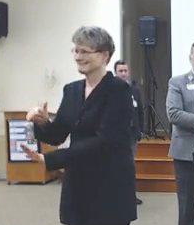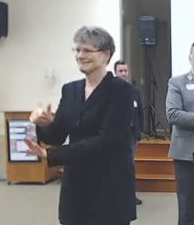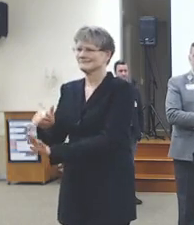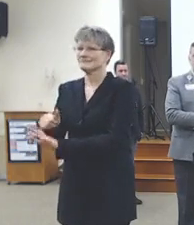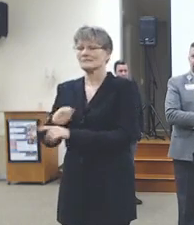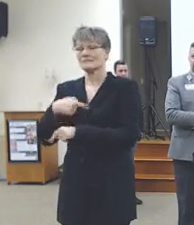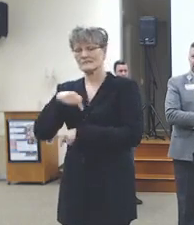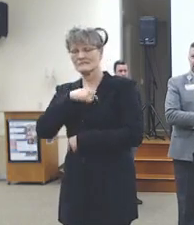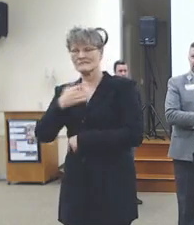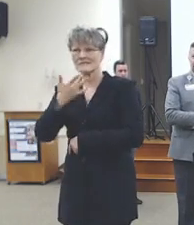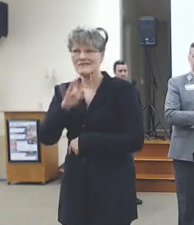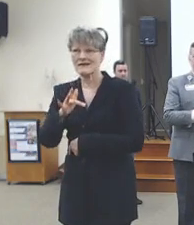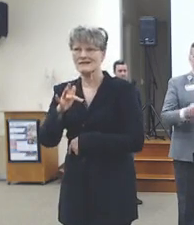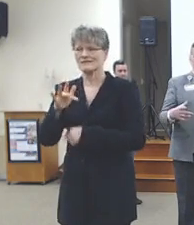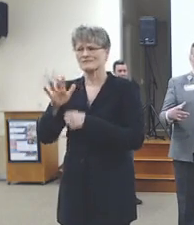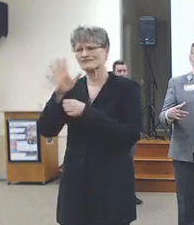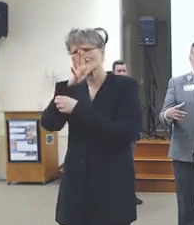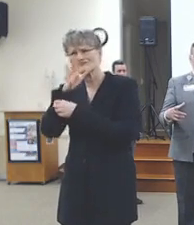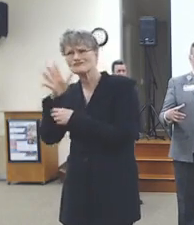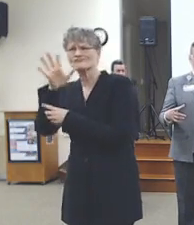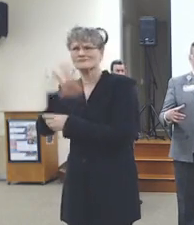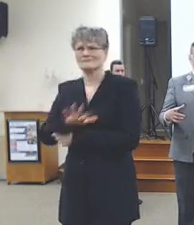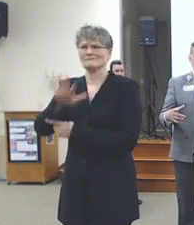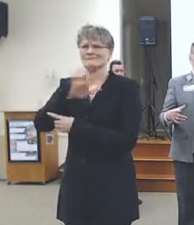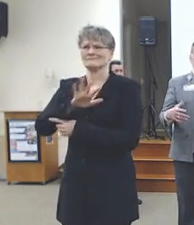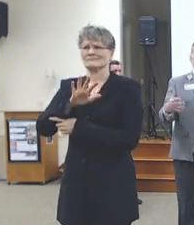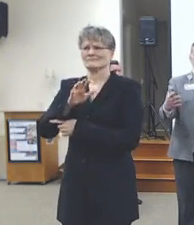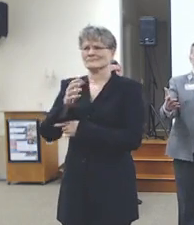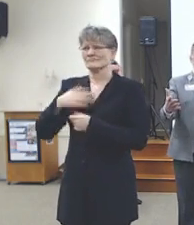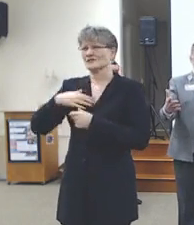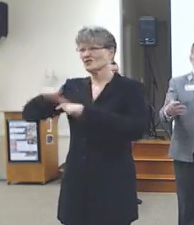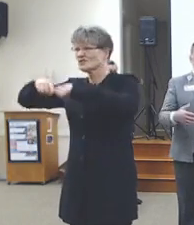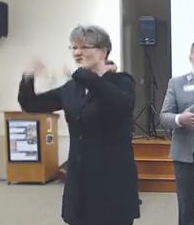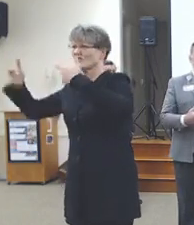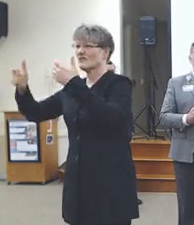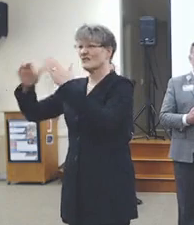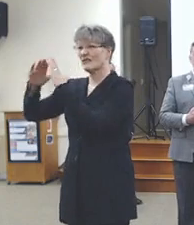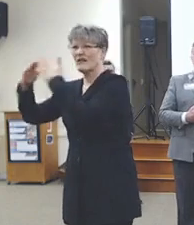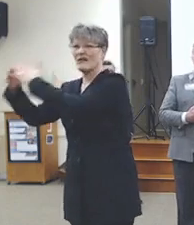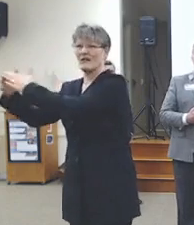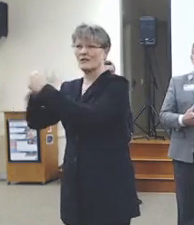somewhat isolated from larger population centers. So you know my hope, what I